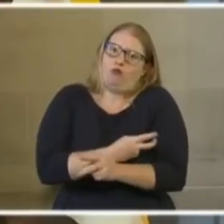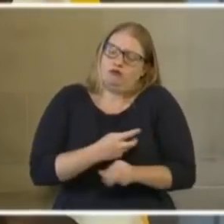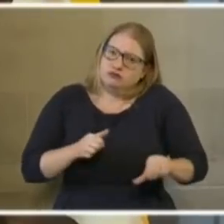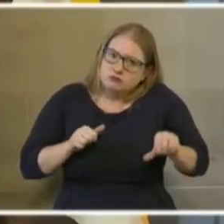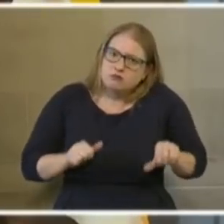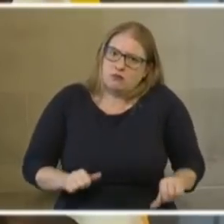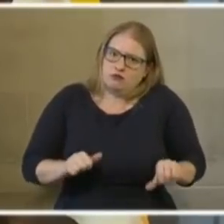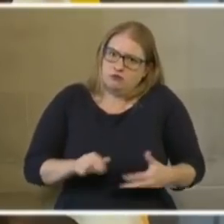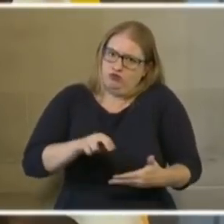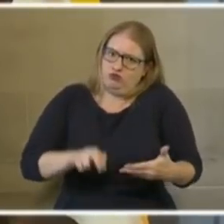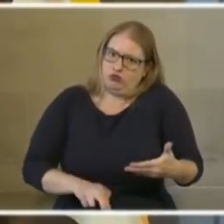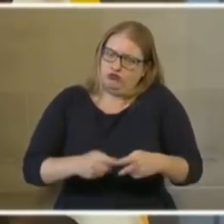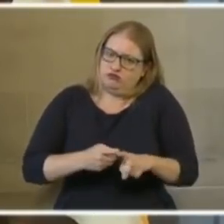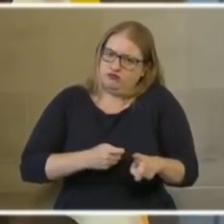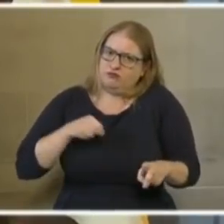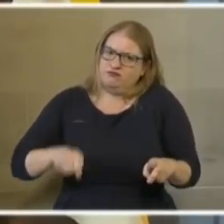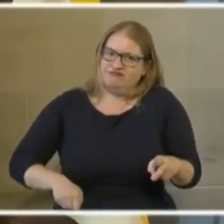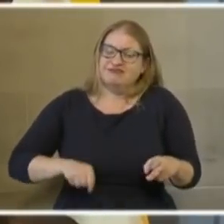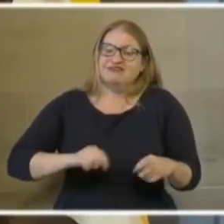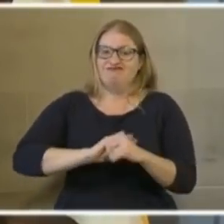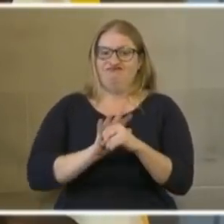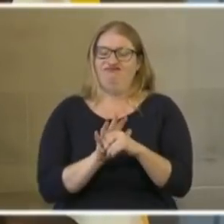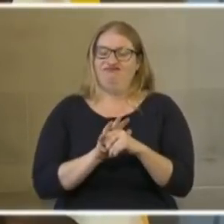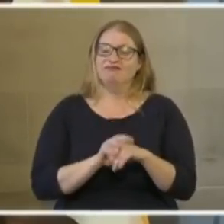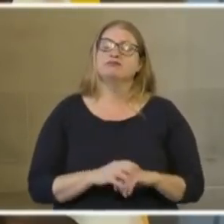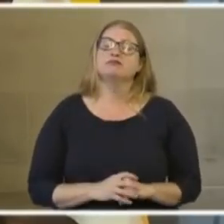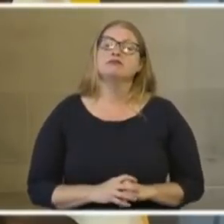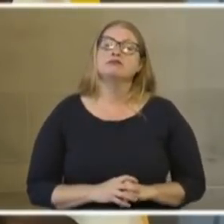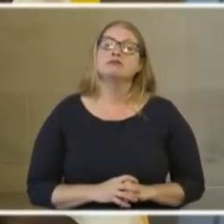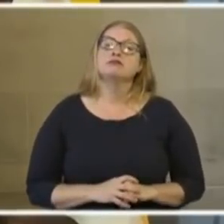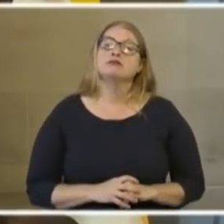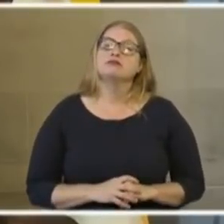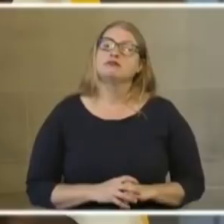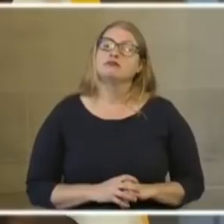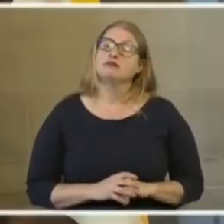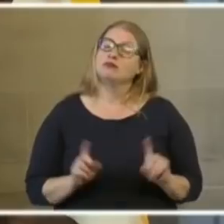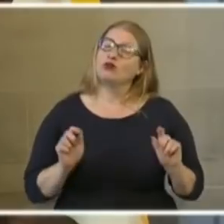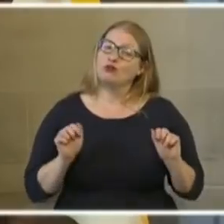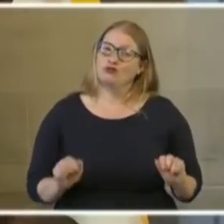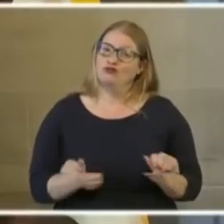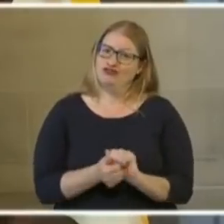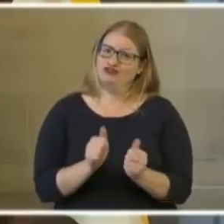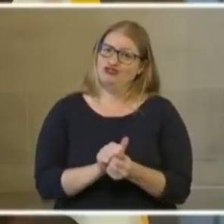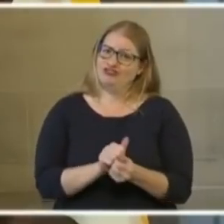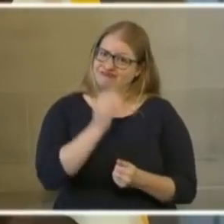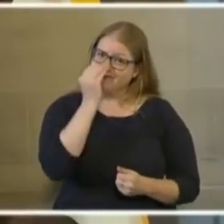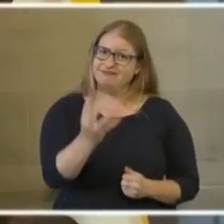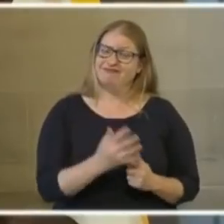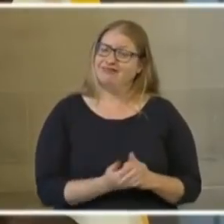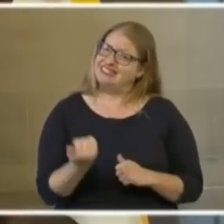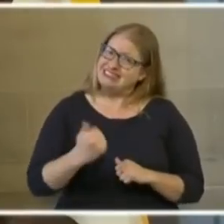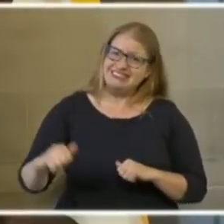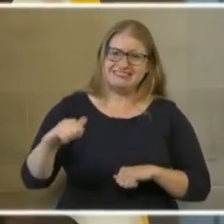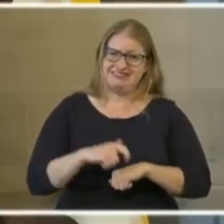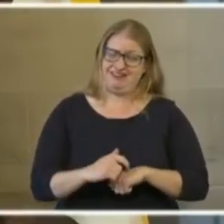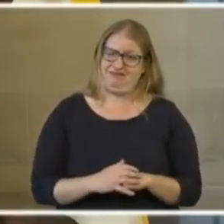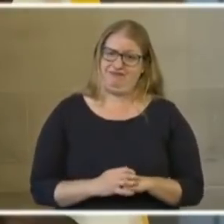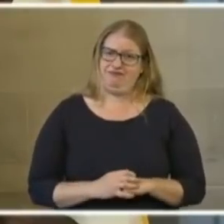THESE FAULT LINES. AND SO FAR FOR THE MOST PART WE HAVE MANAGED TO AVOID THE WORST CONSEQUENCES OF THE VIRUS AND